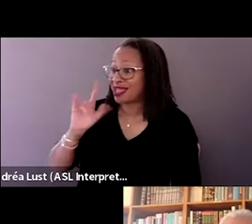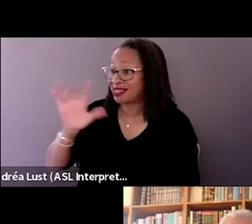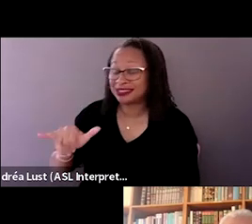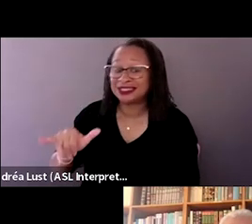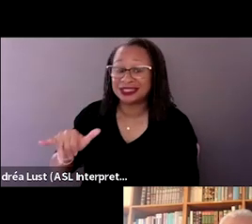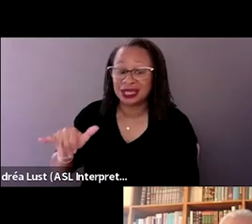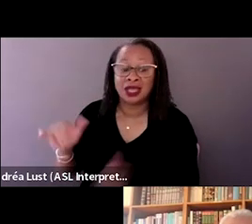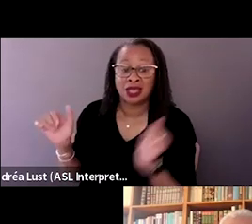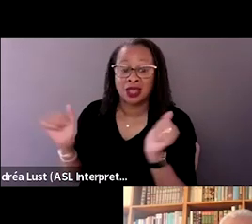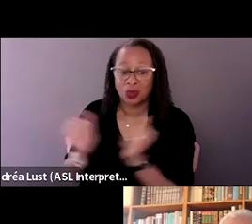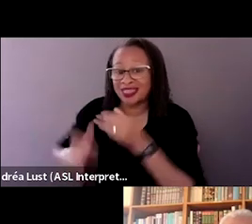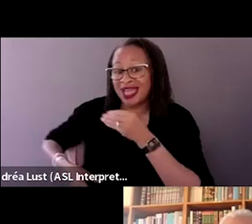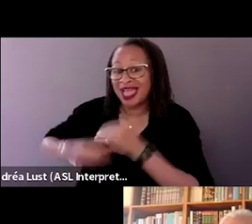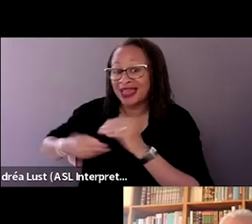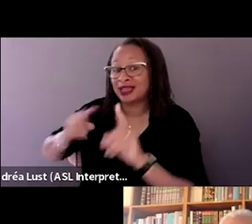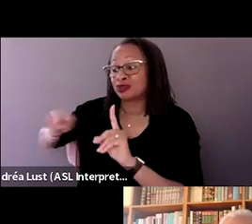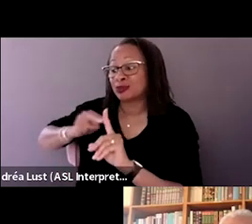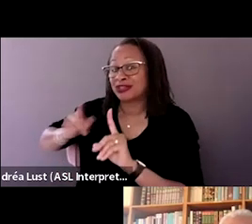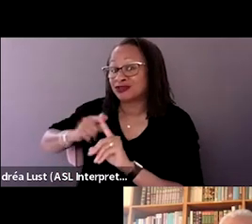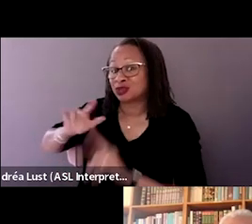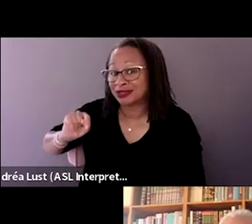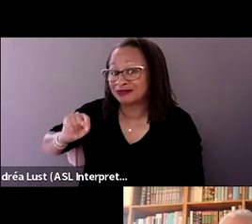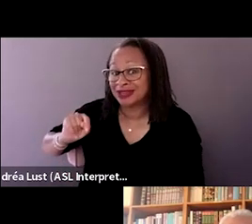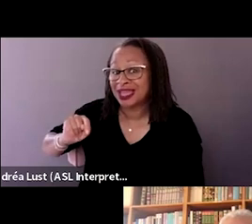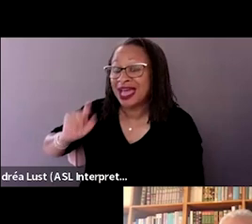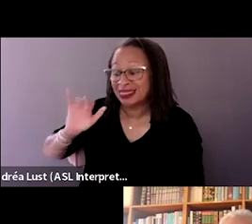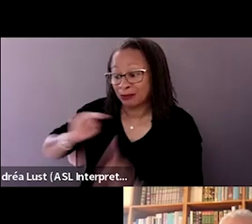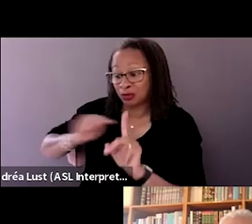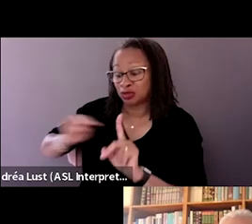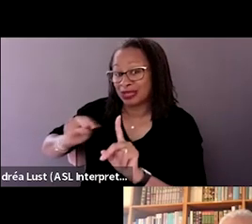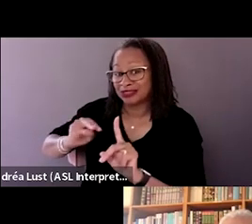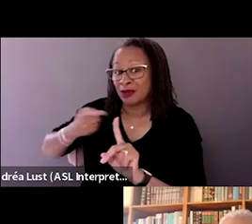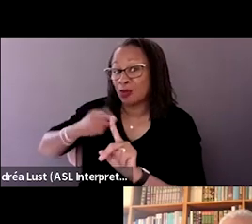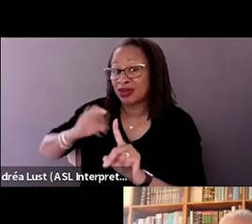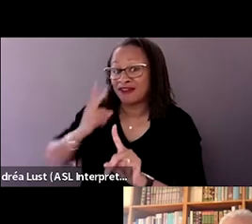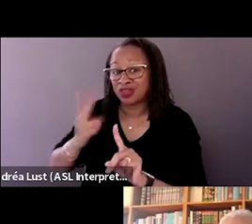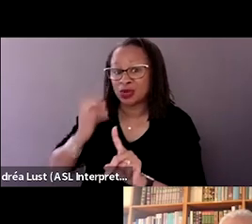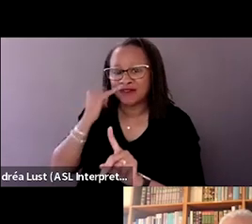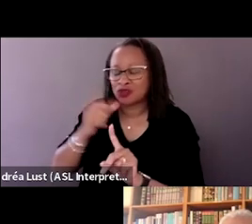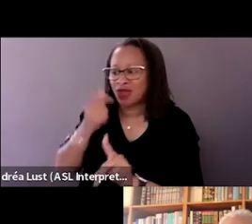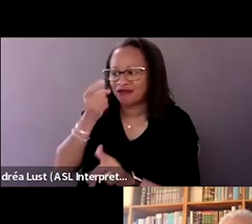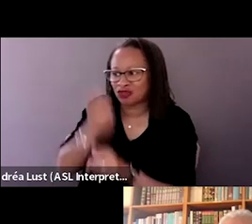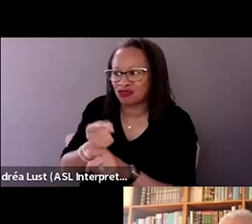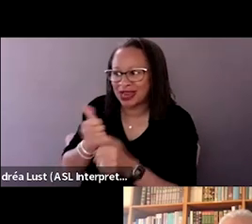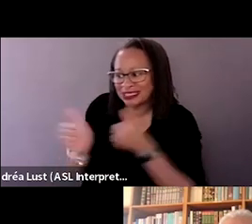with adding a point of view and that point of view if you don't have the right distance to speak about an event,